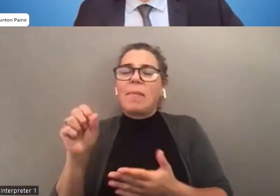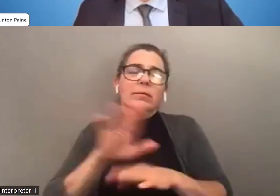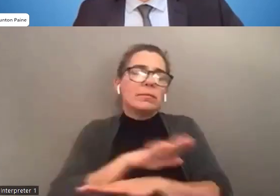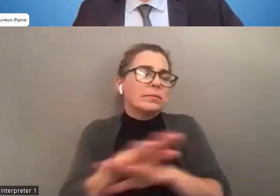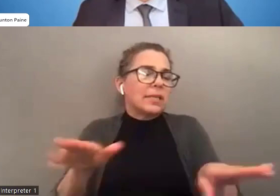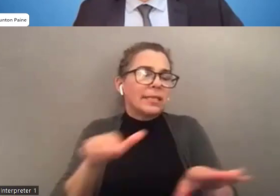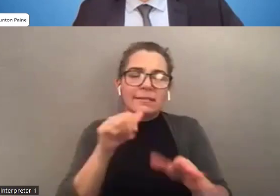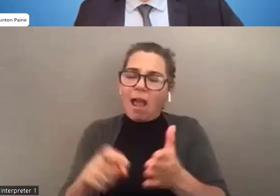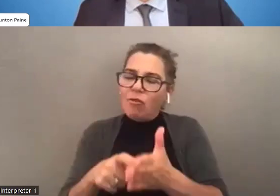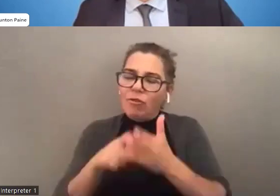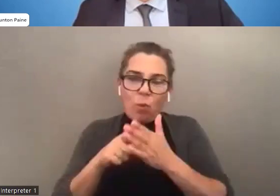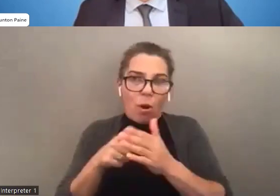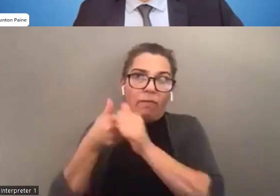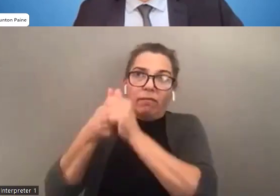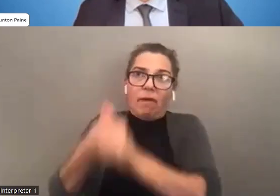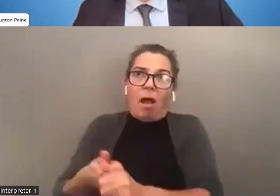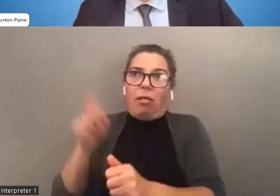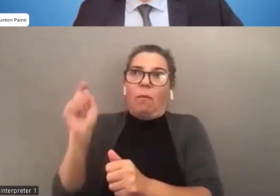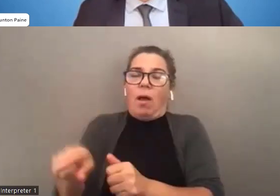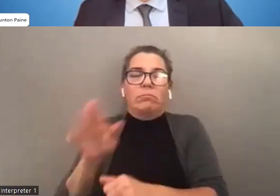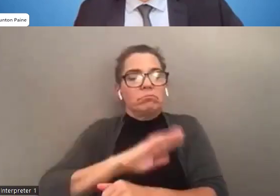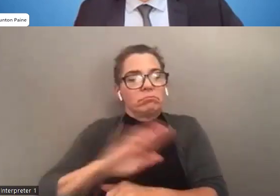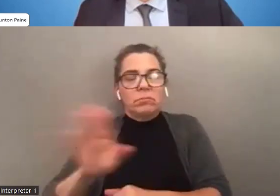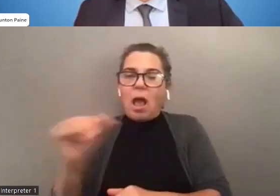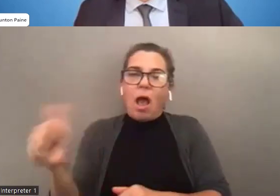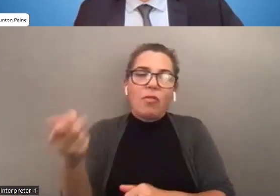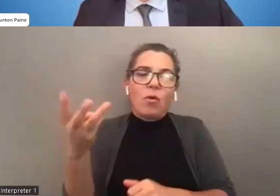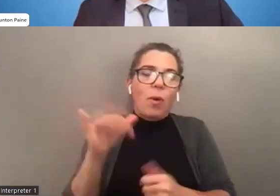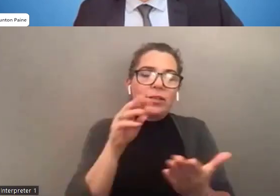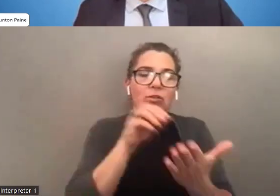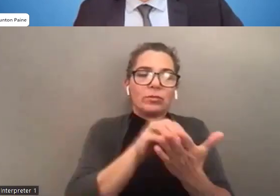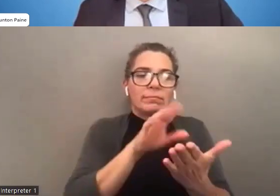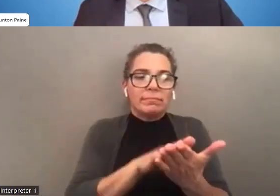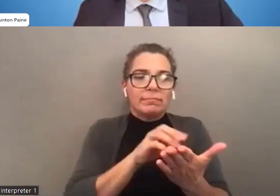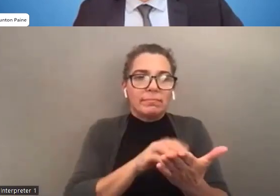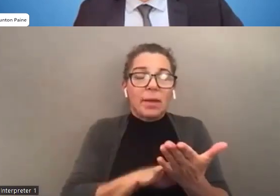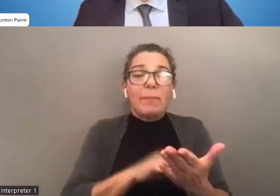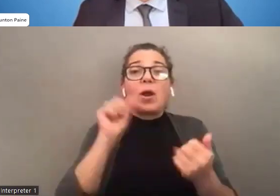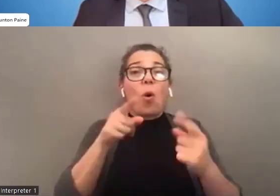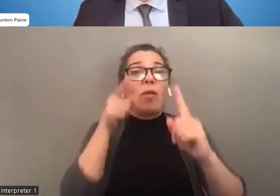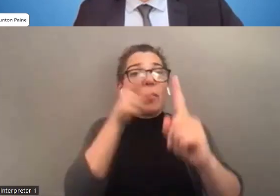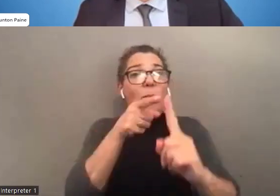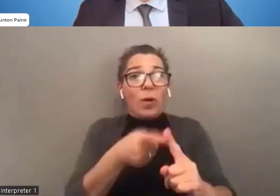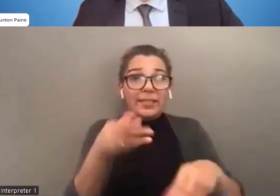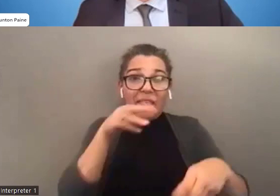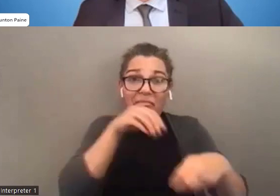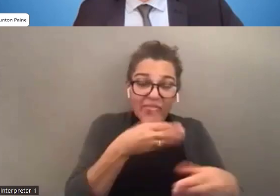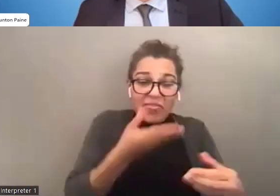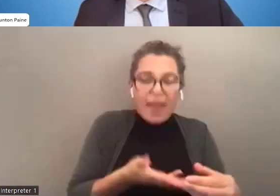So there may be other ways to represent the information as long as it does cover all the elements, and that will be accepted.